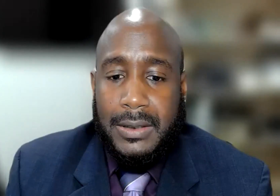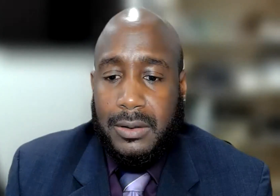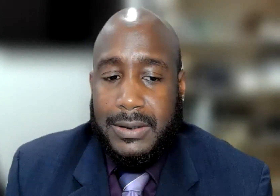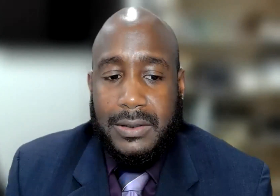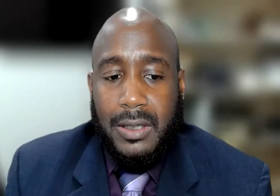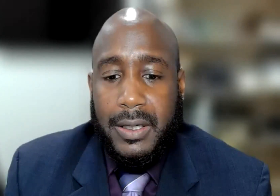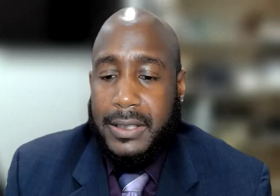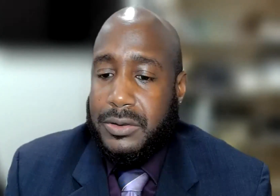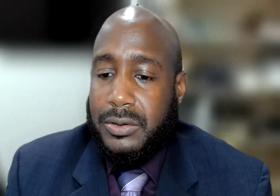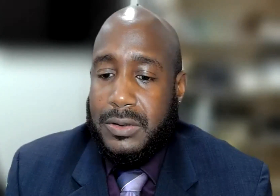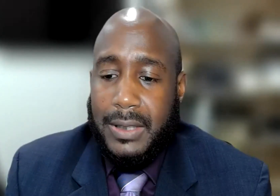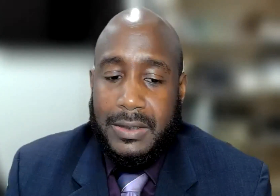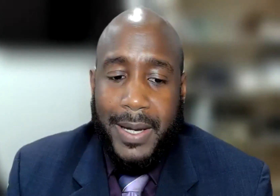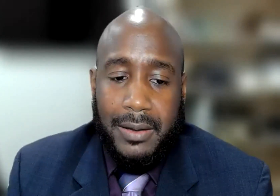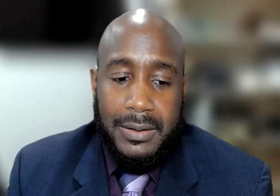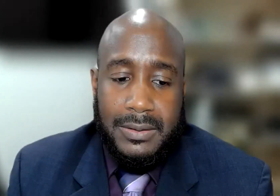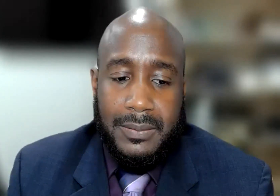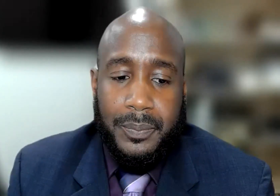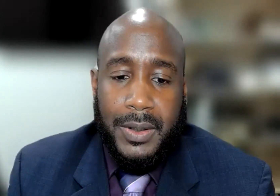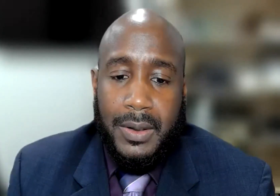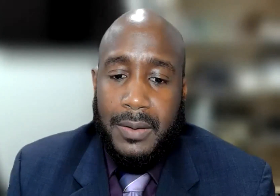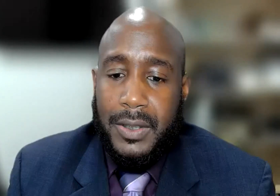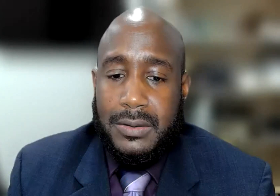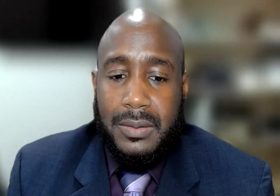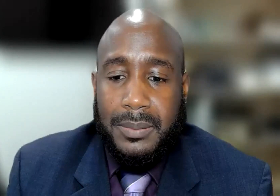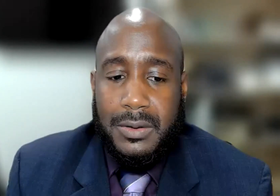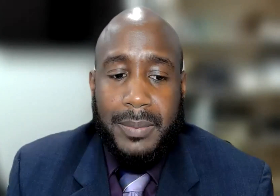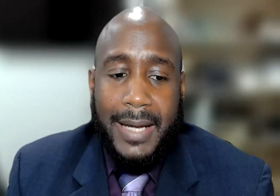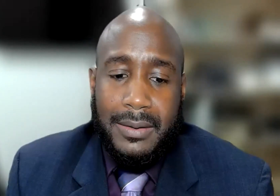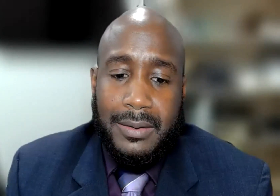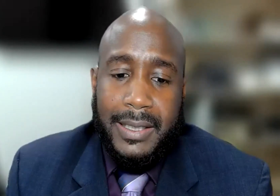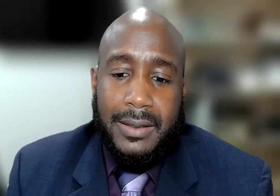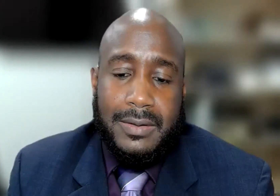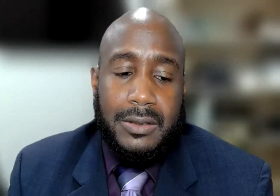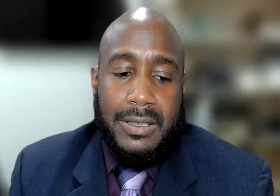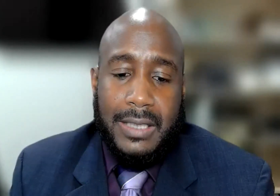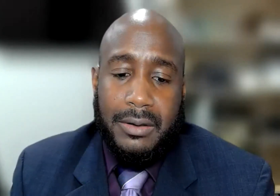so let's get started and introduce tonight's panelists first mr matt delaney senior executive